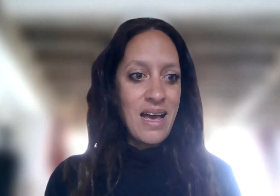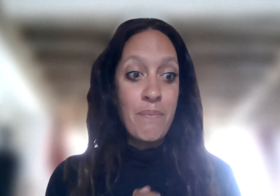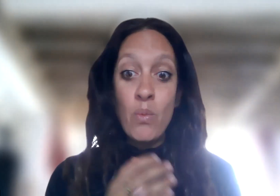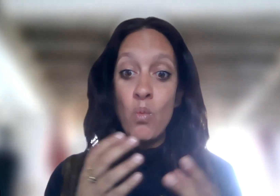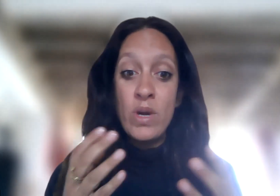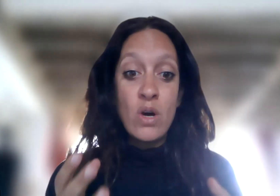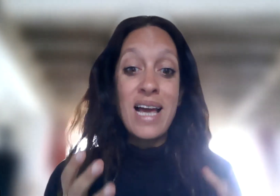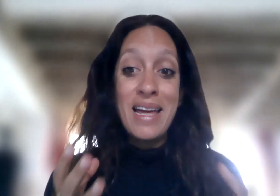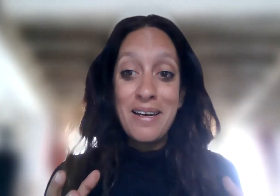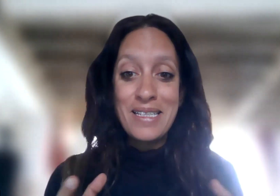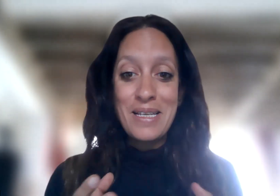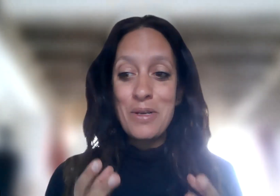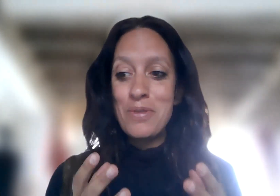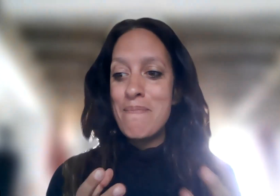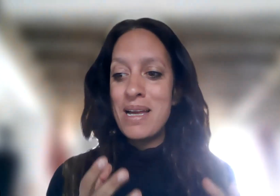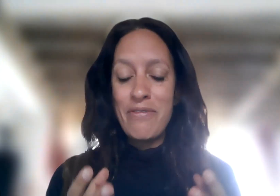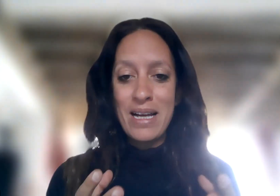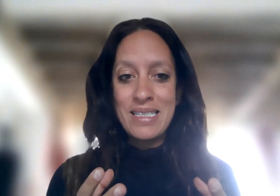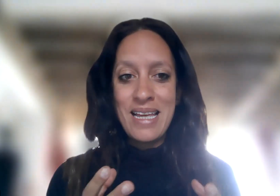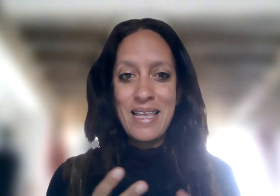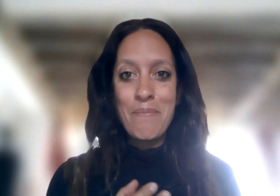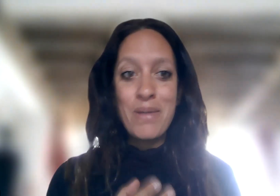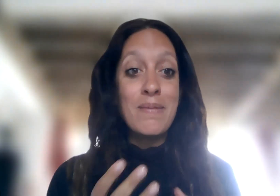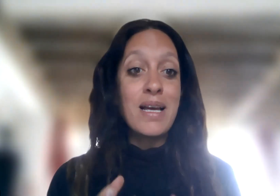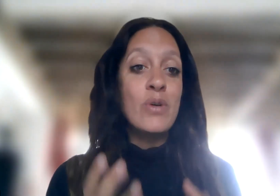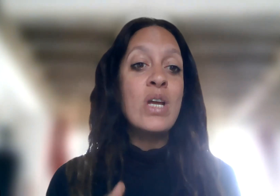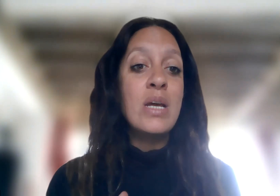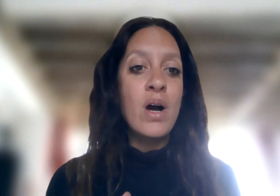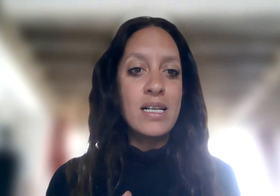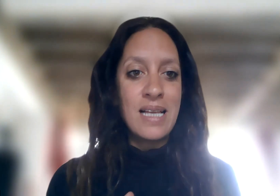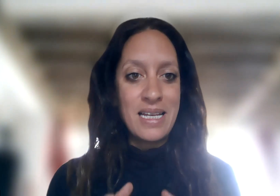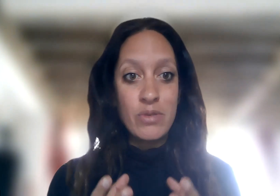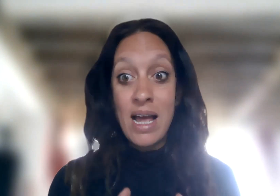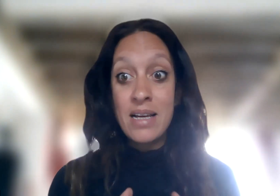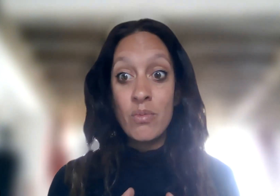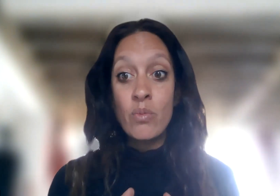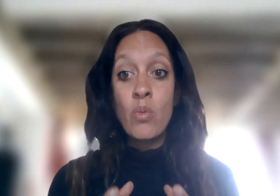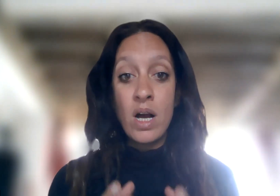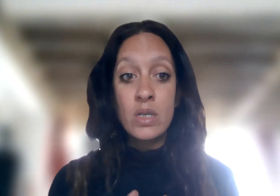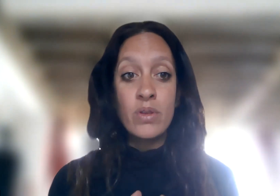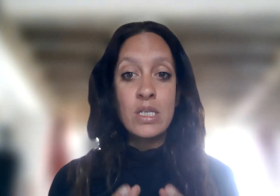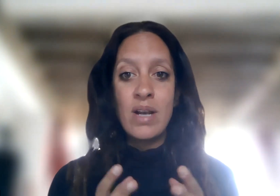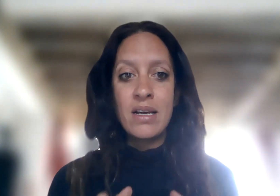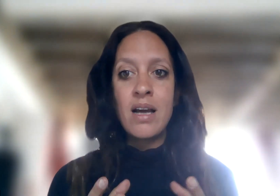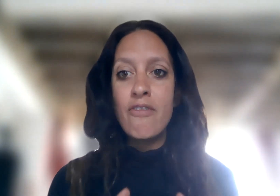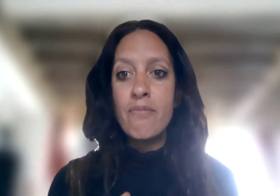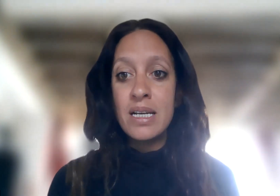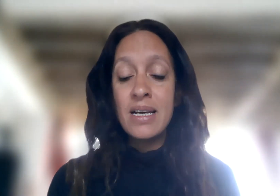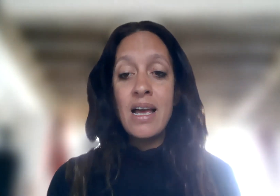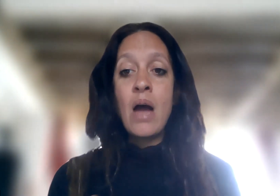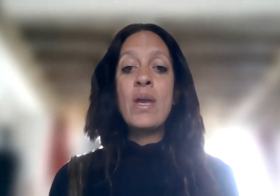the right data. Bye, Suzanne, hello!. Sometimes we collect data but